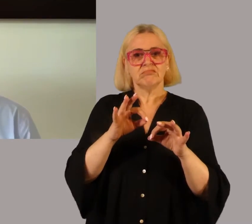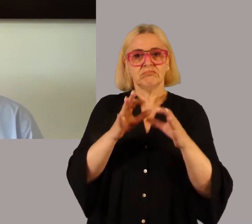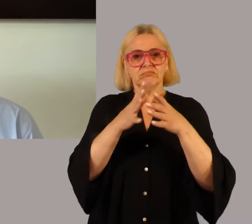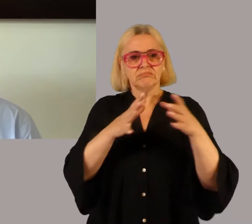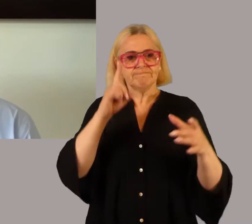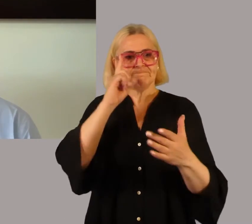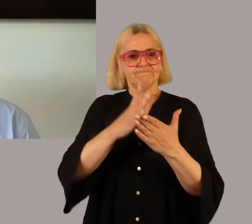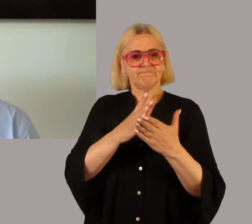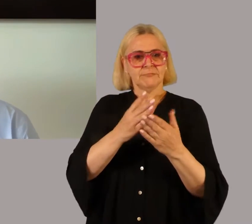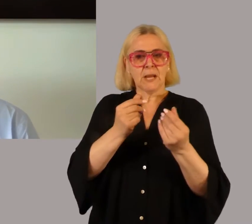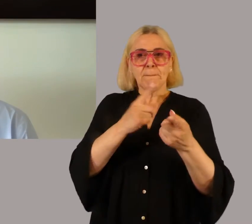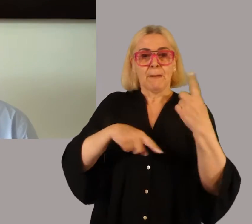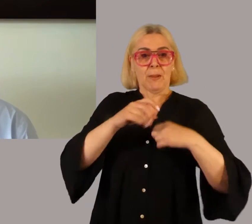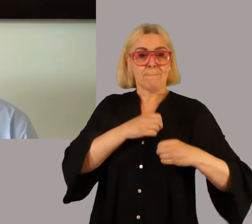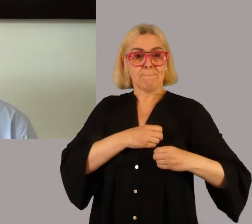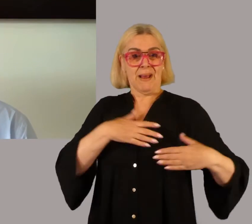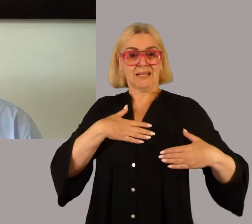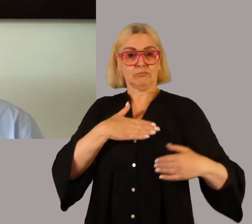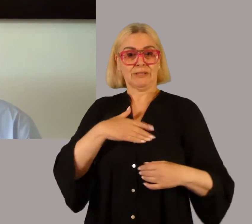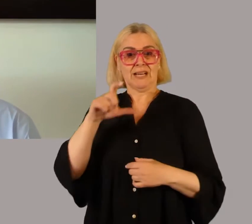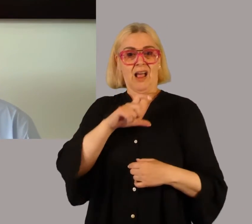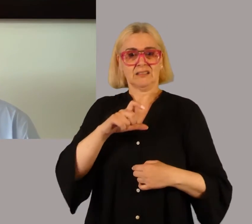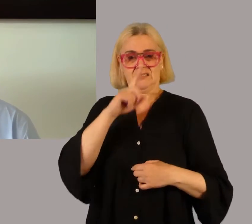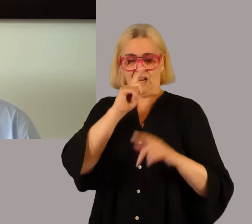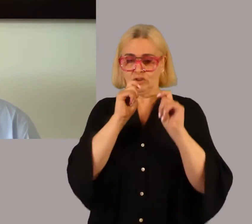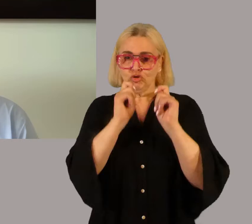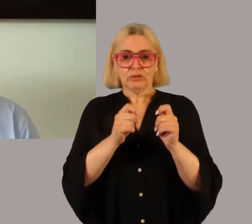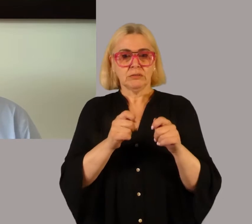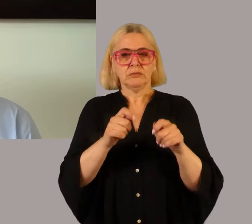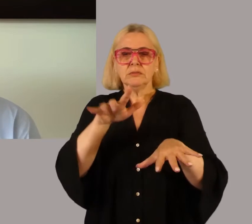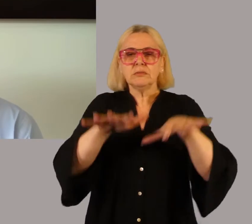that some people with metastatic breast cancer can be treated in a similar way